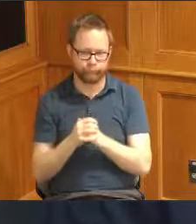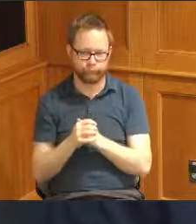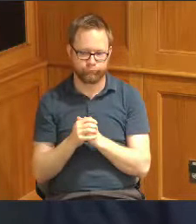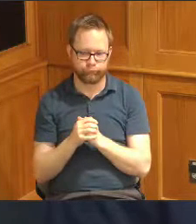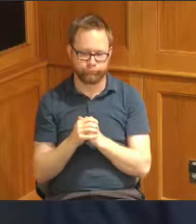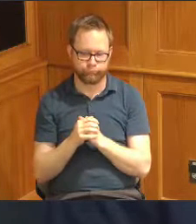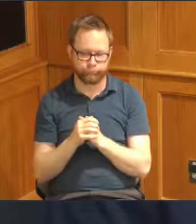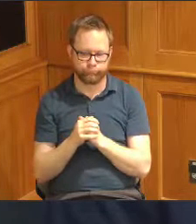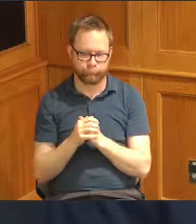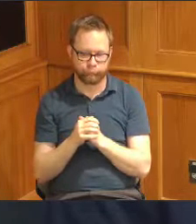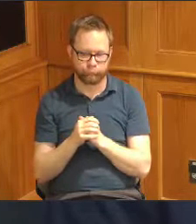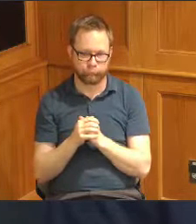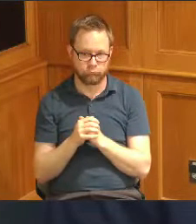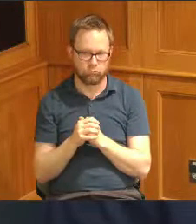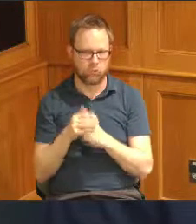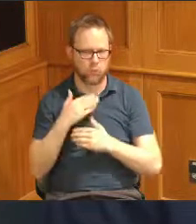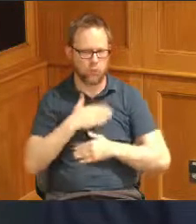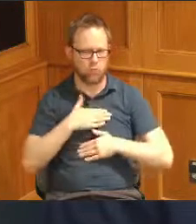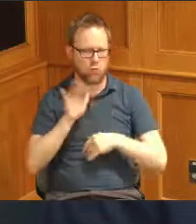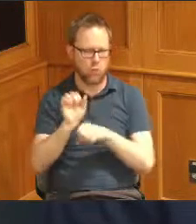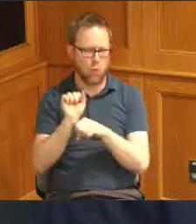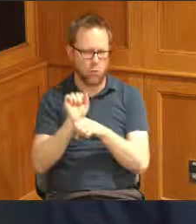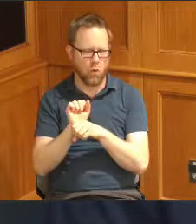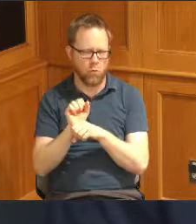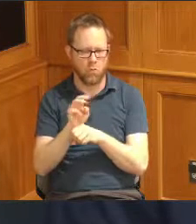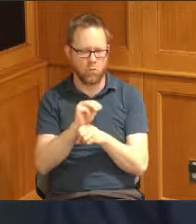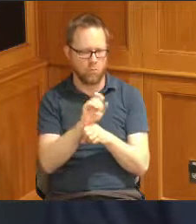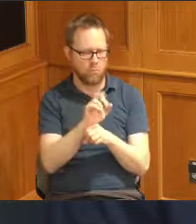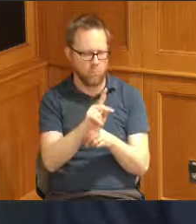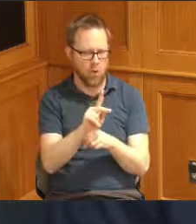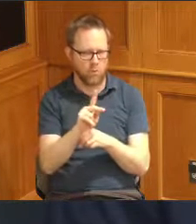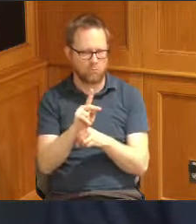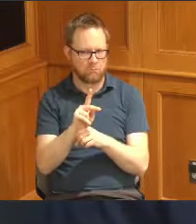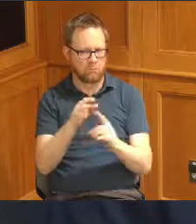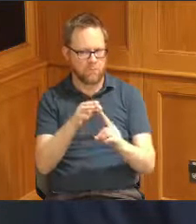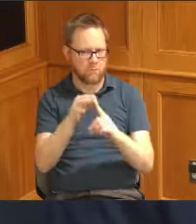I appreciate the the work that happened Mark Van Allman especially worked on this one so thank you